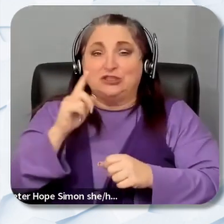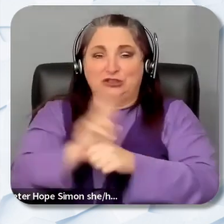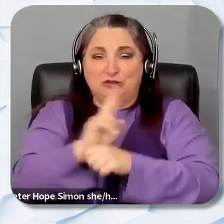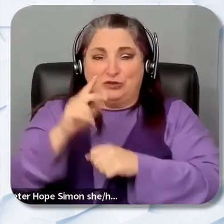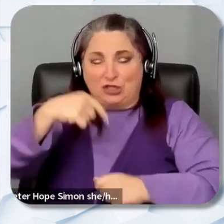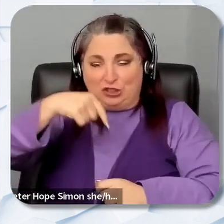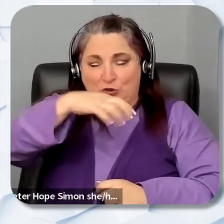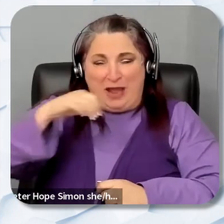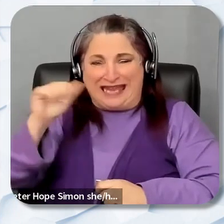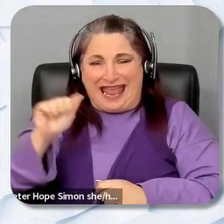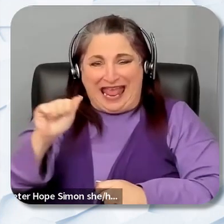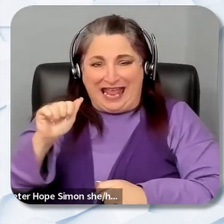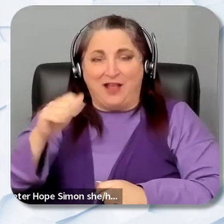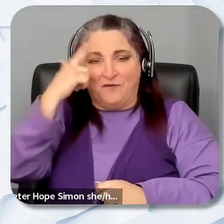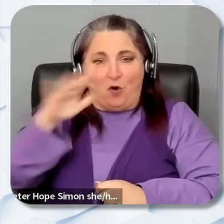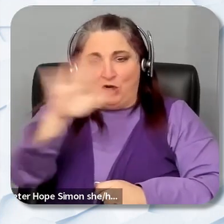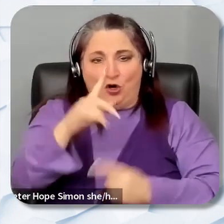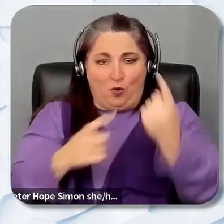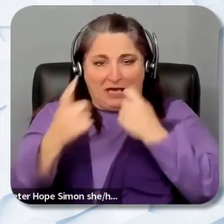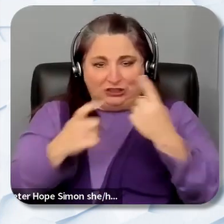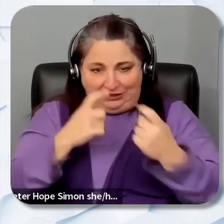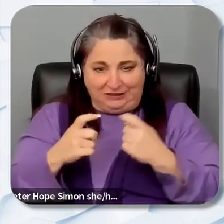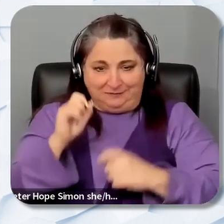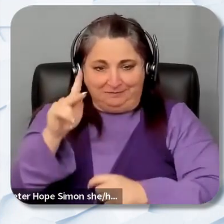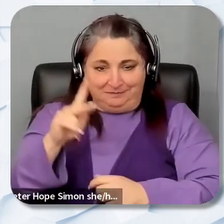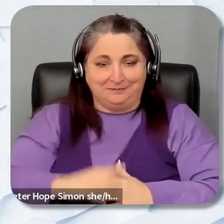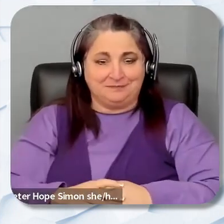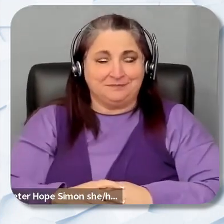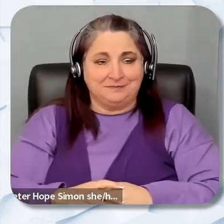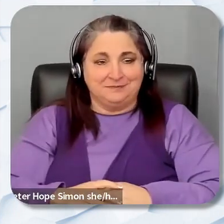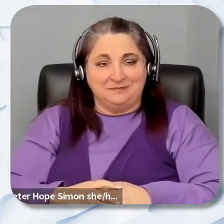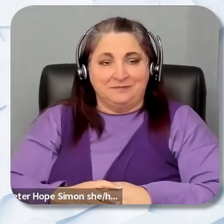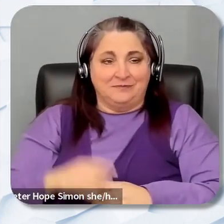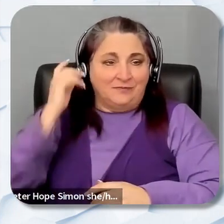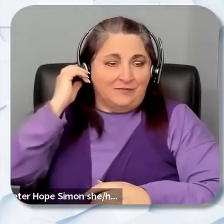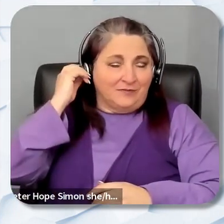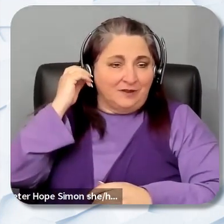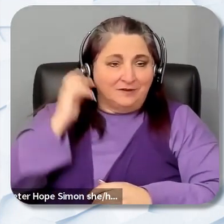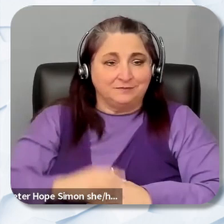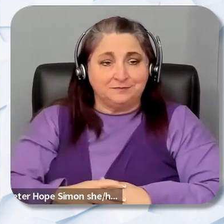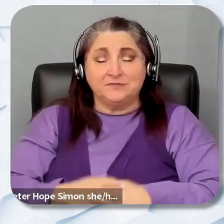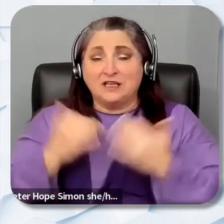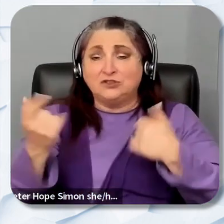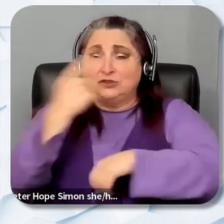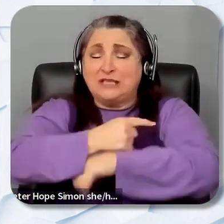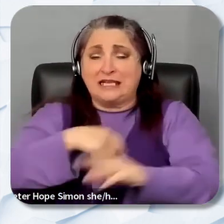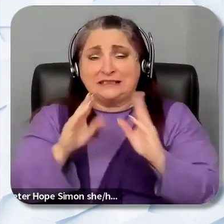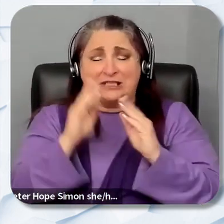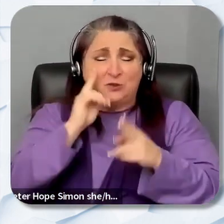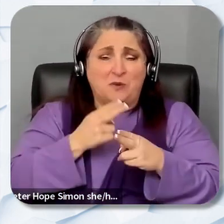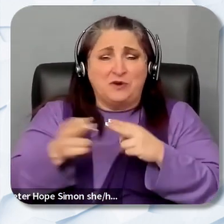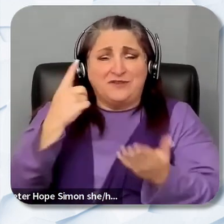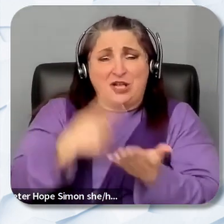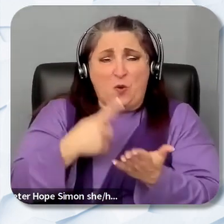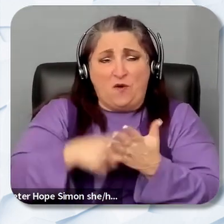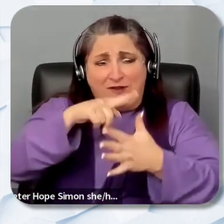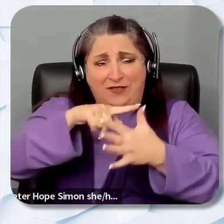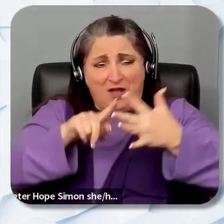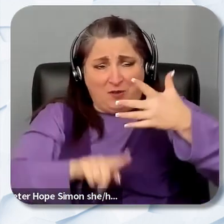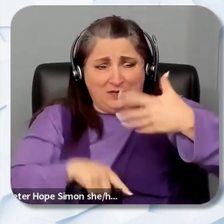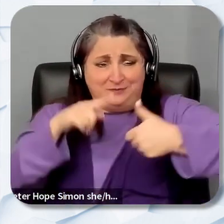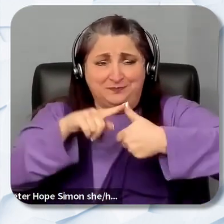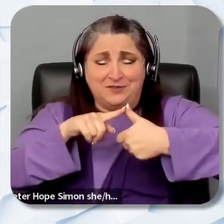for your questions. In today's session we'll briefly go over the following Targeted monitoring